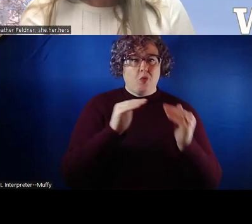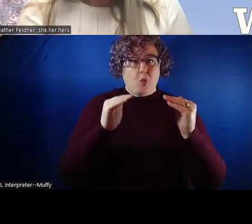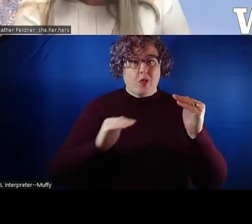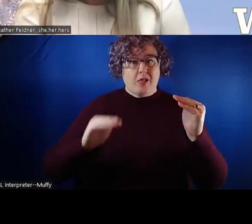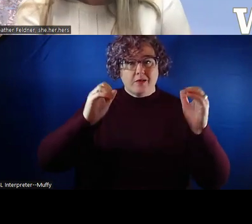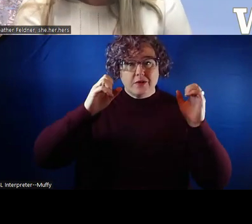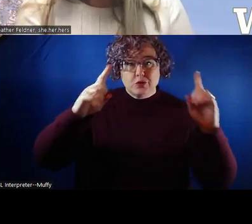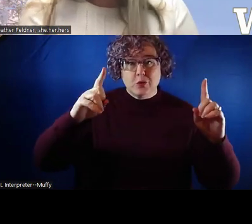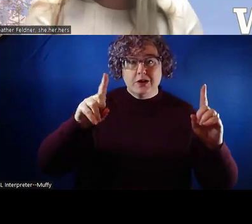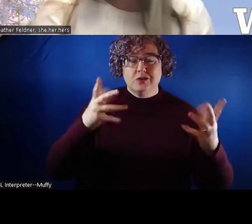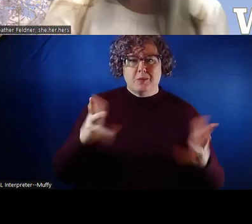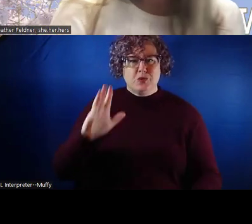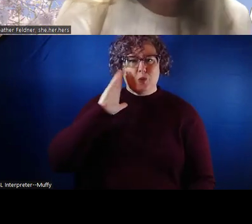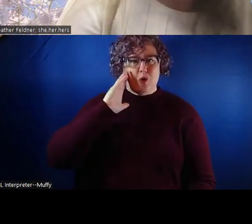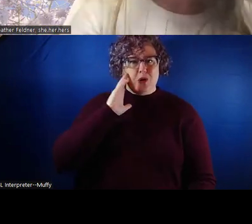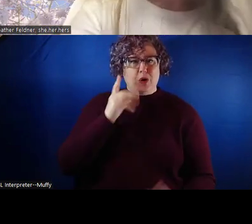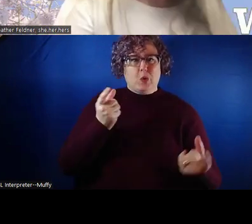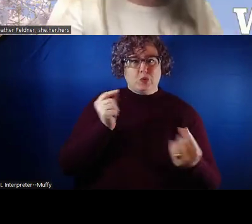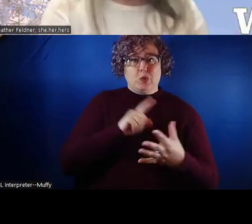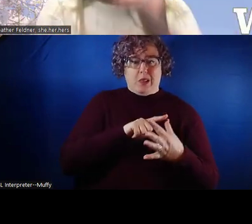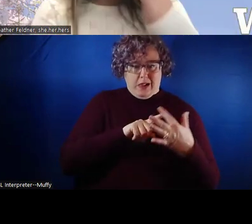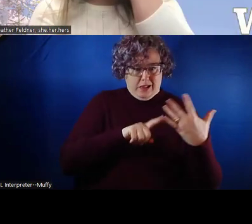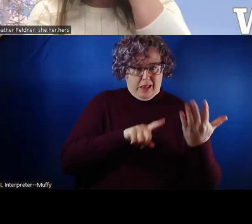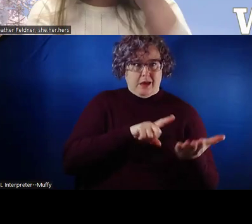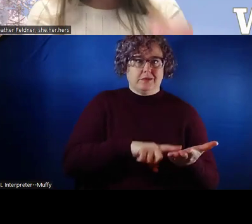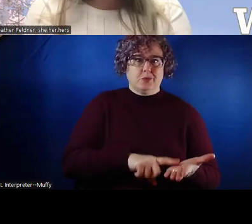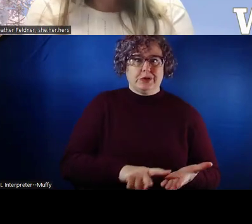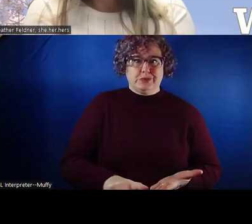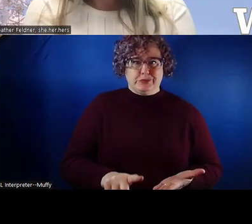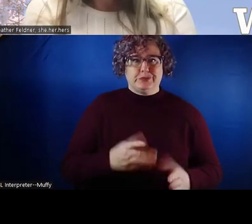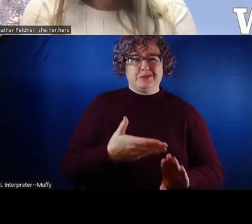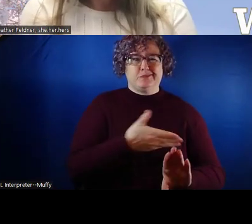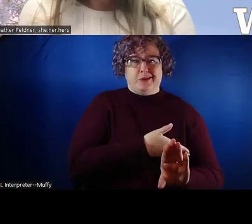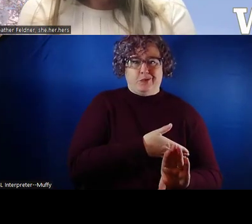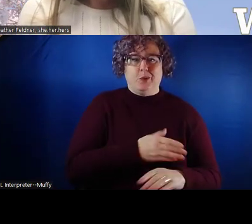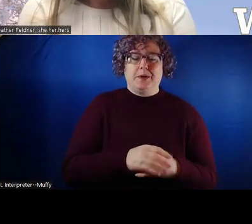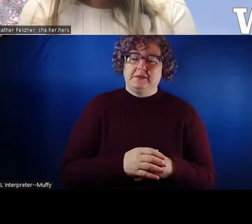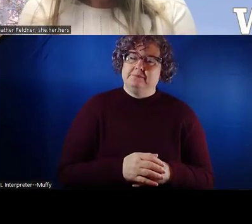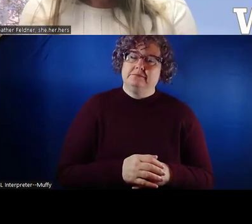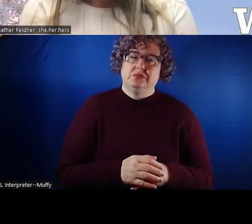and how much you know to do all of that research beforehand. I really appreciate it.